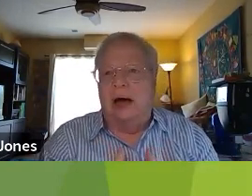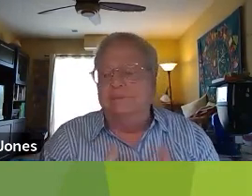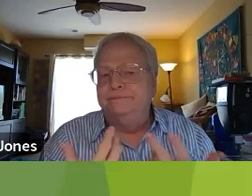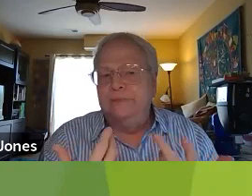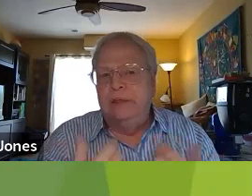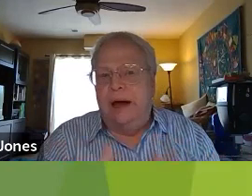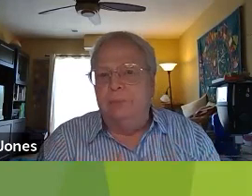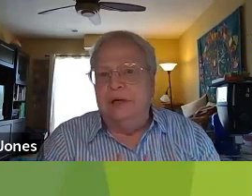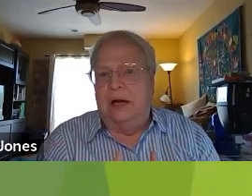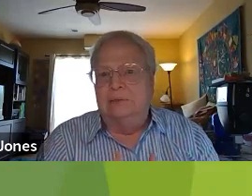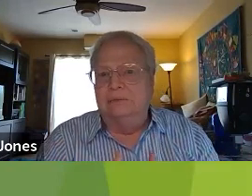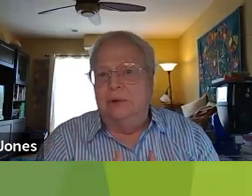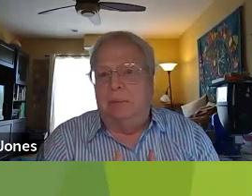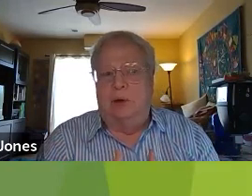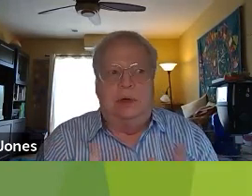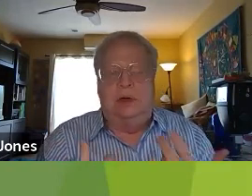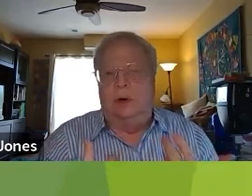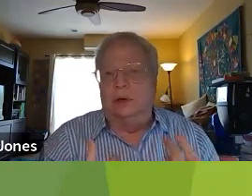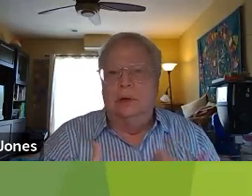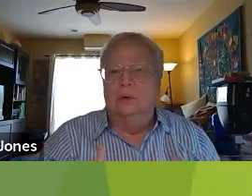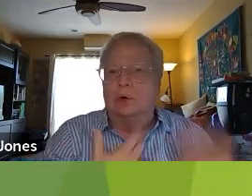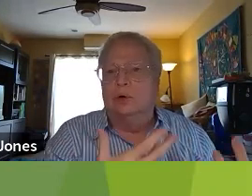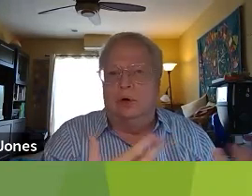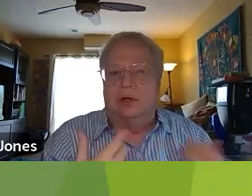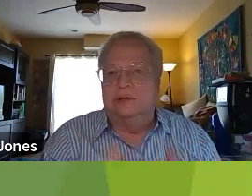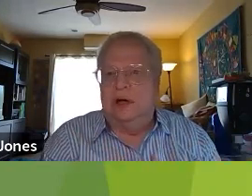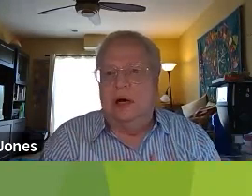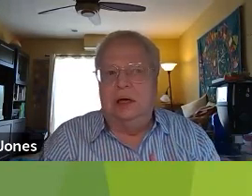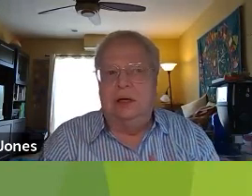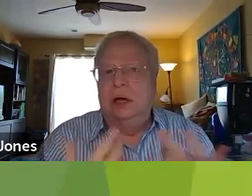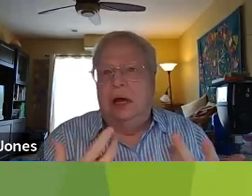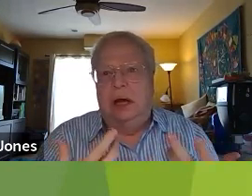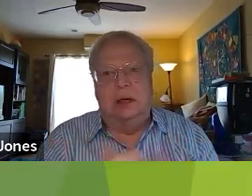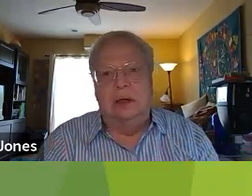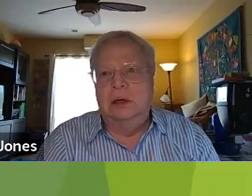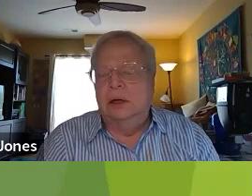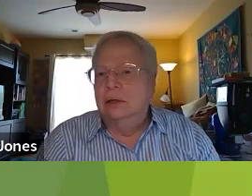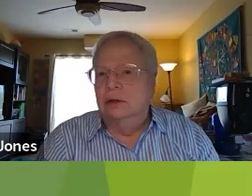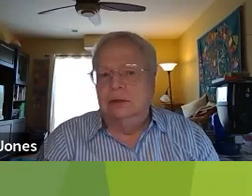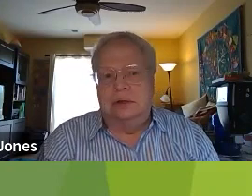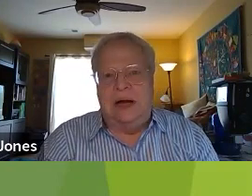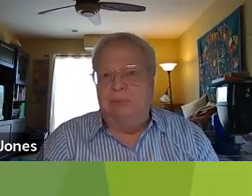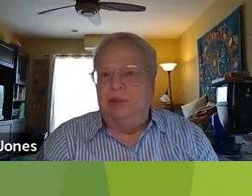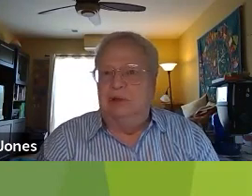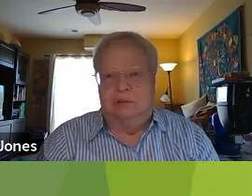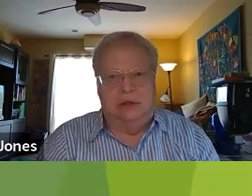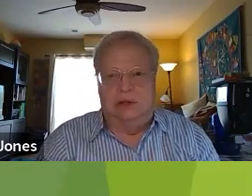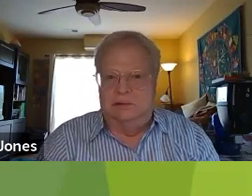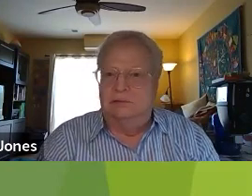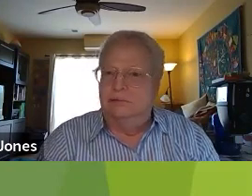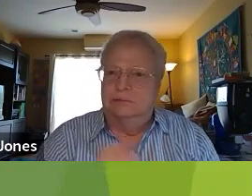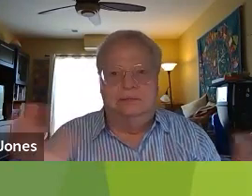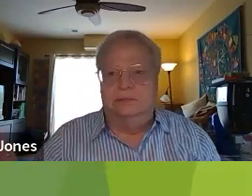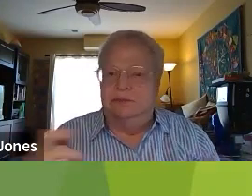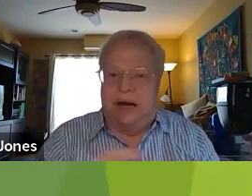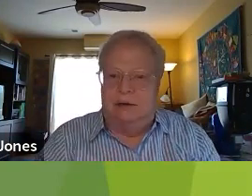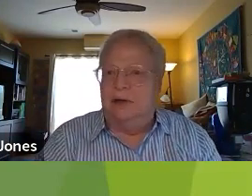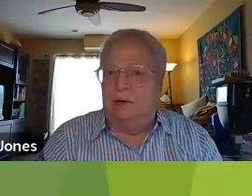That would be like I mean, we've go to Google and say, hey, your captioning is really not